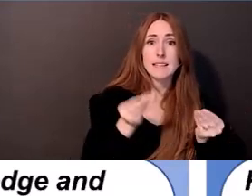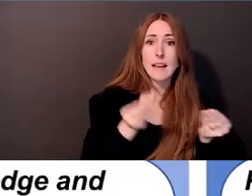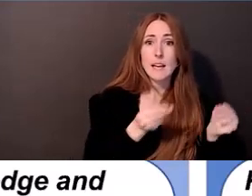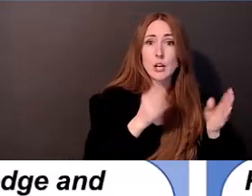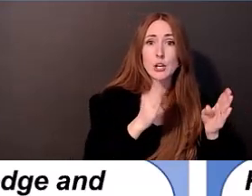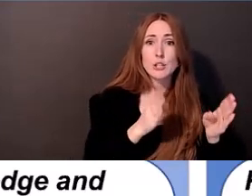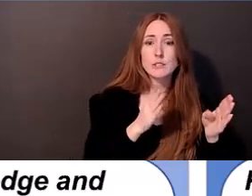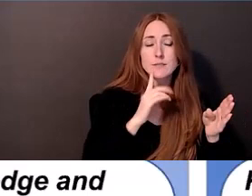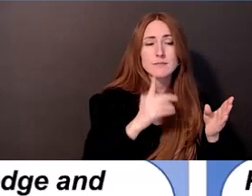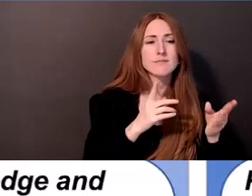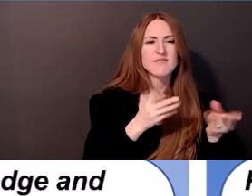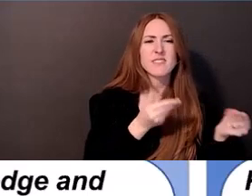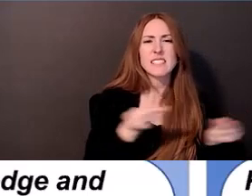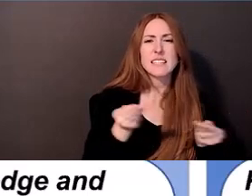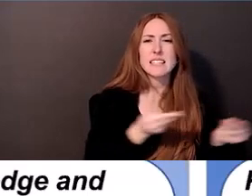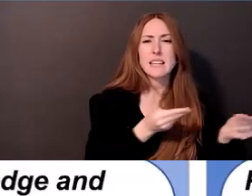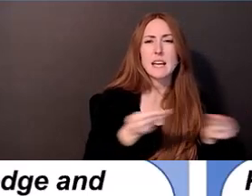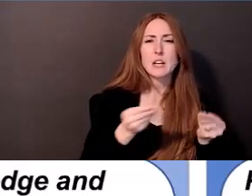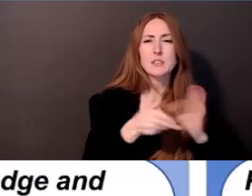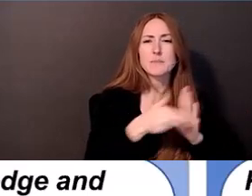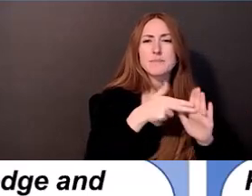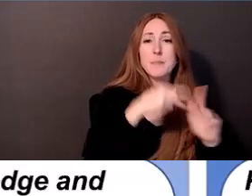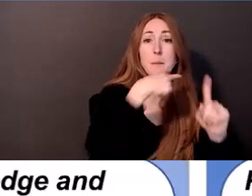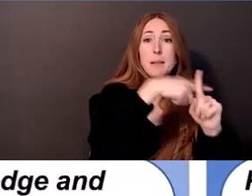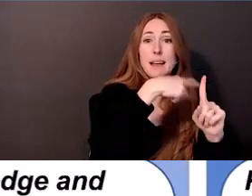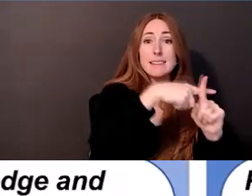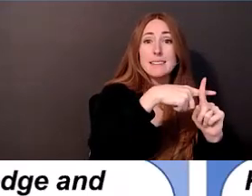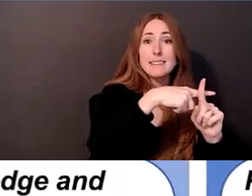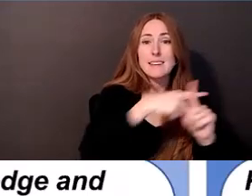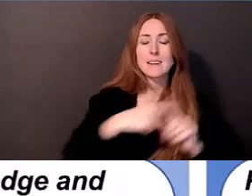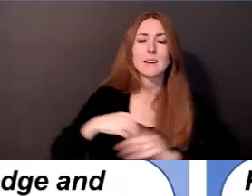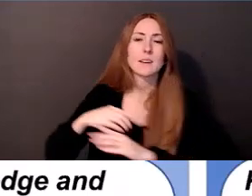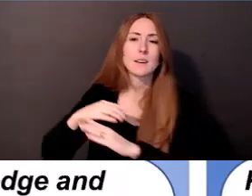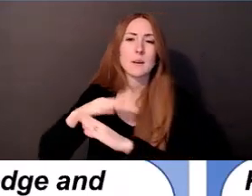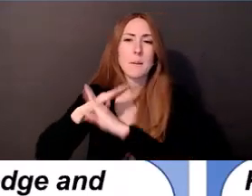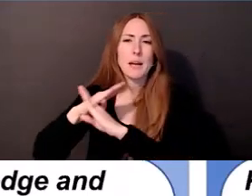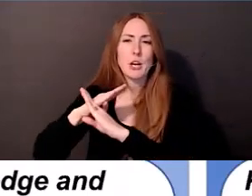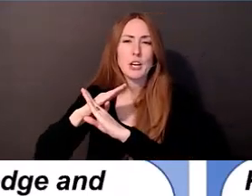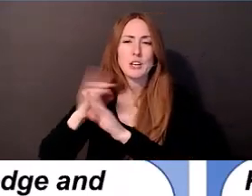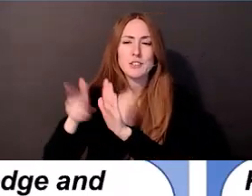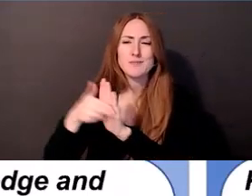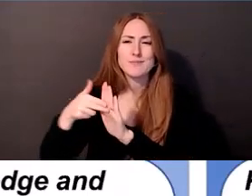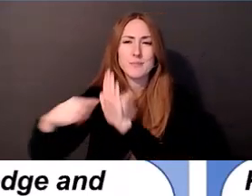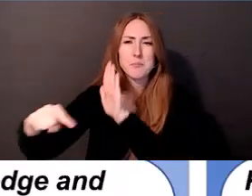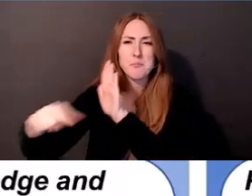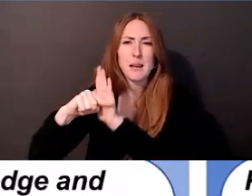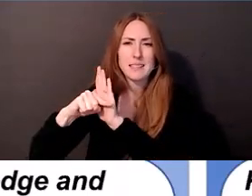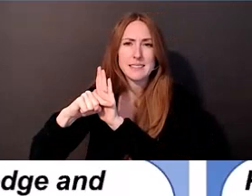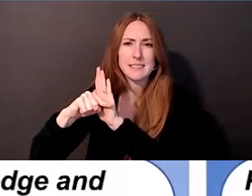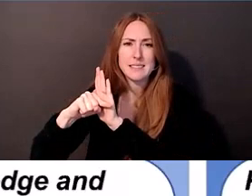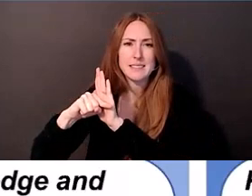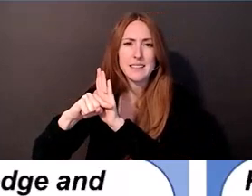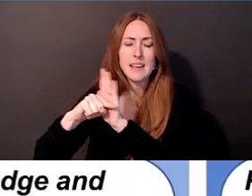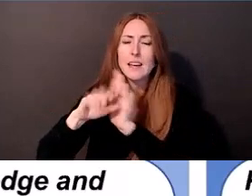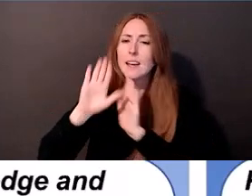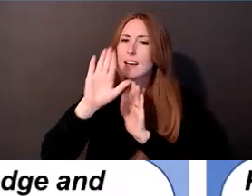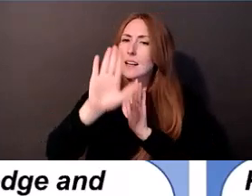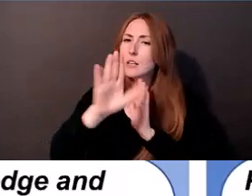And the barriers are labeled with a minus sign. And this is too much to go through for the presentation